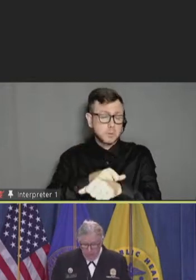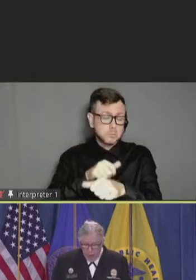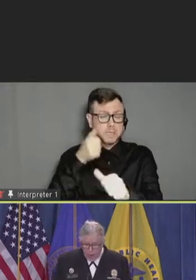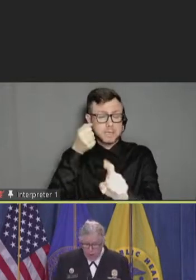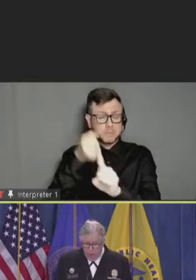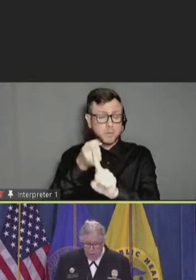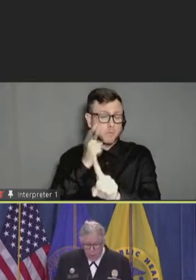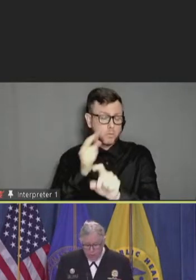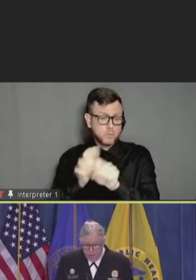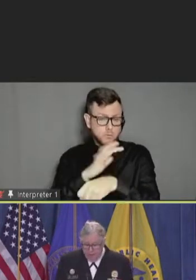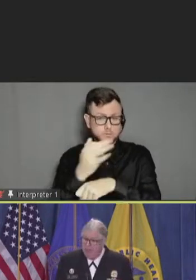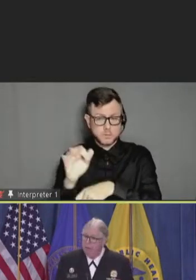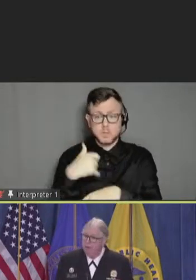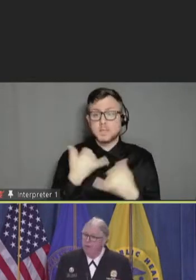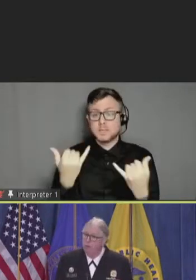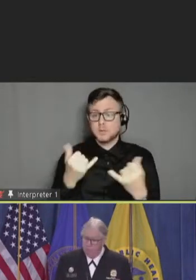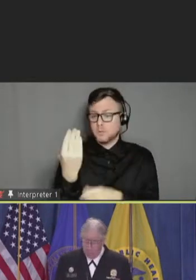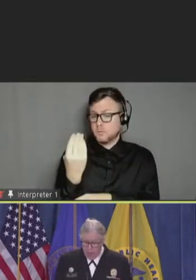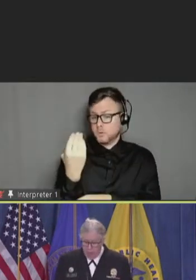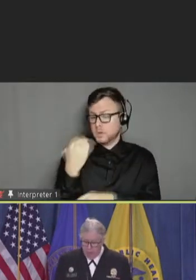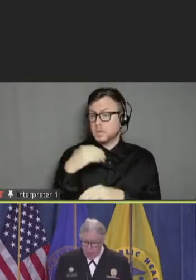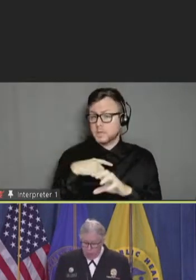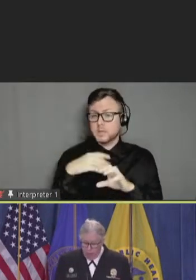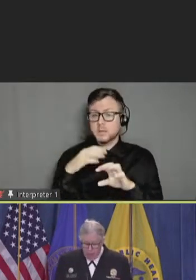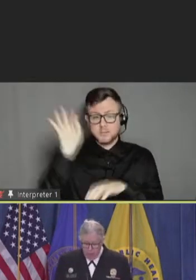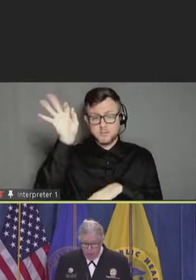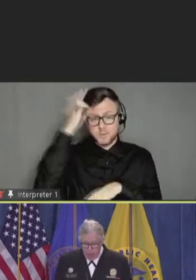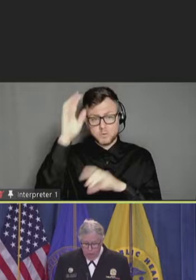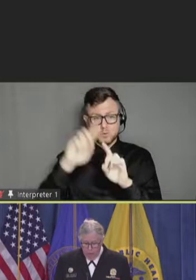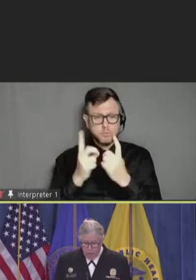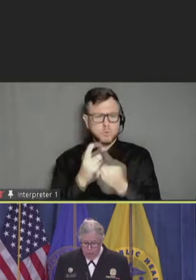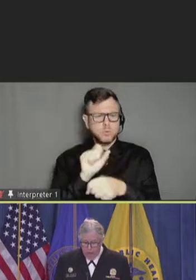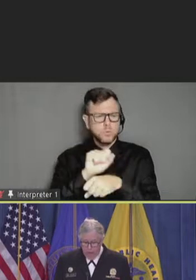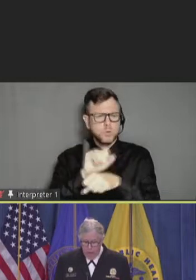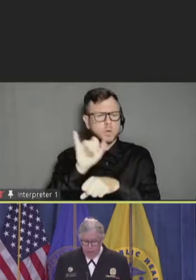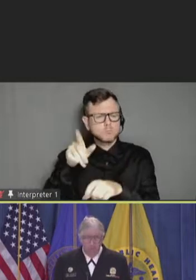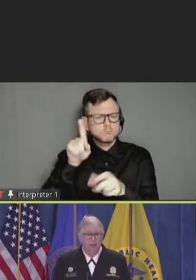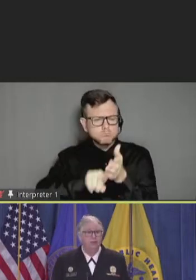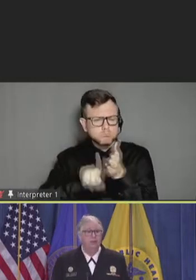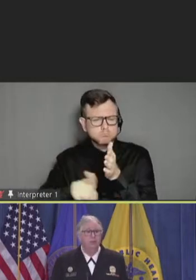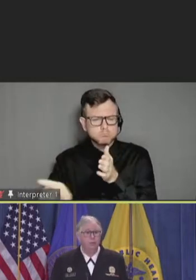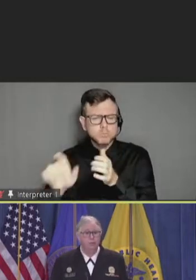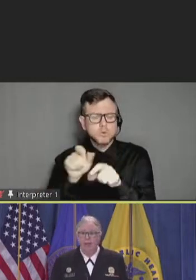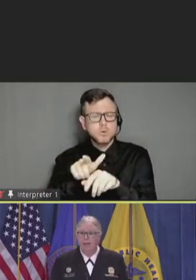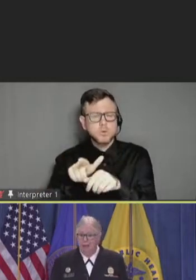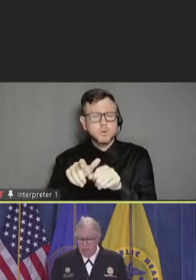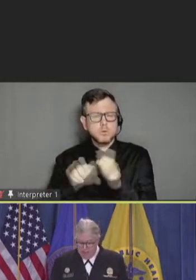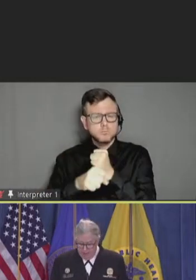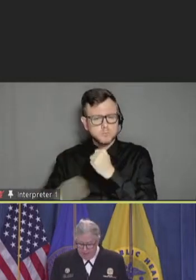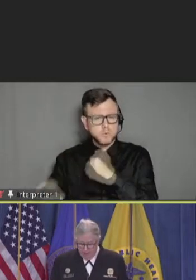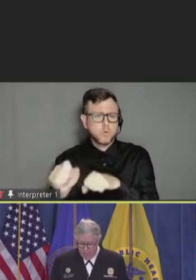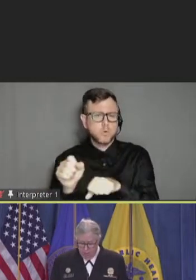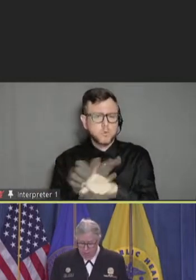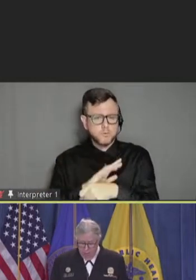Currently, 14 federal departments are working on Long COVID, including over a dozen groups at HHS.